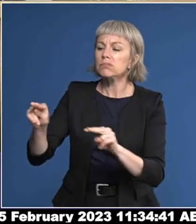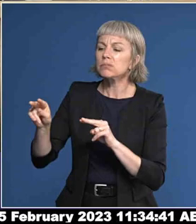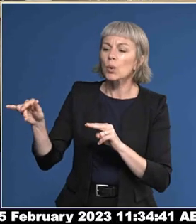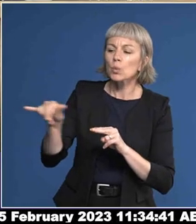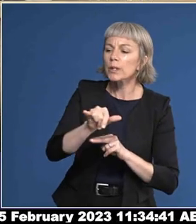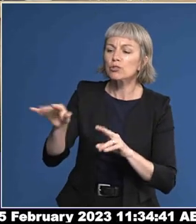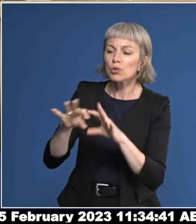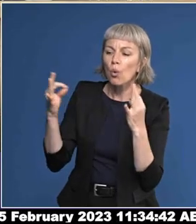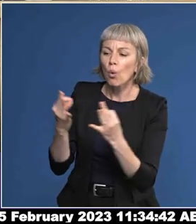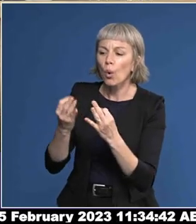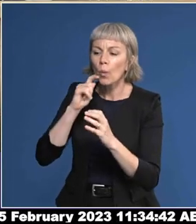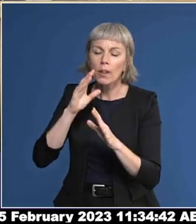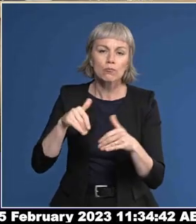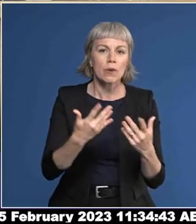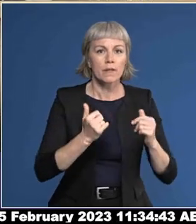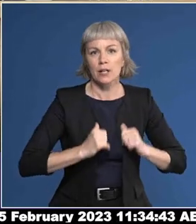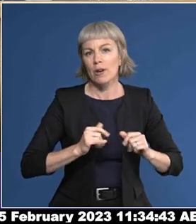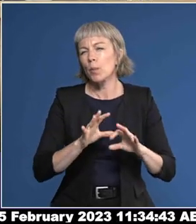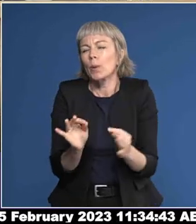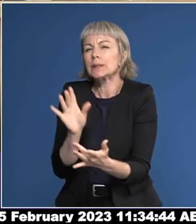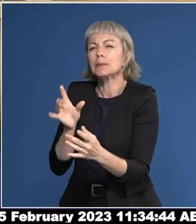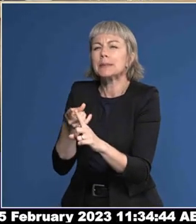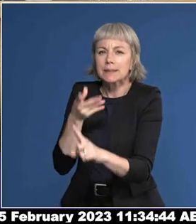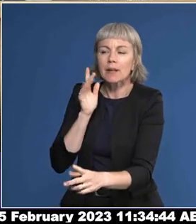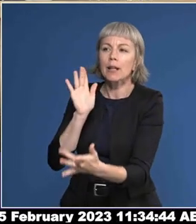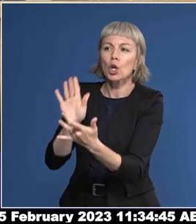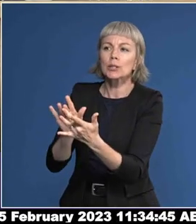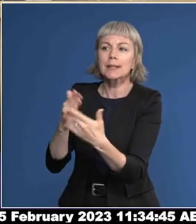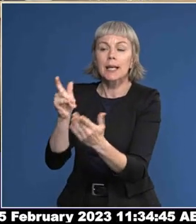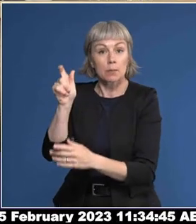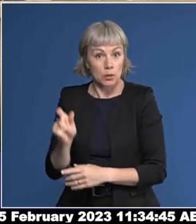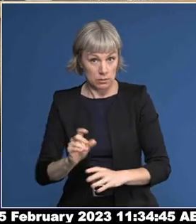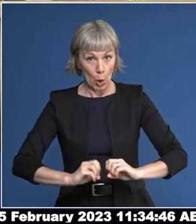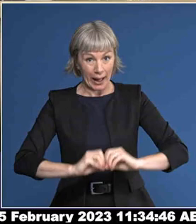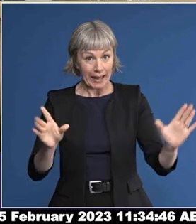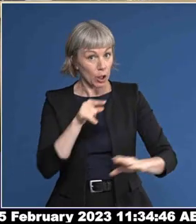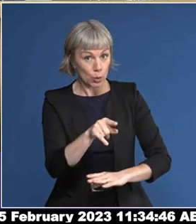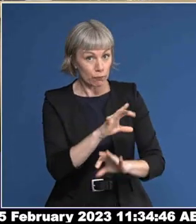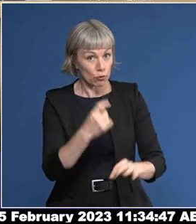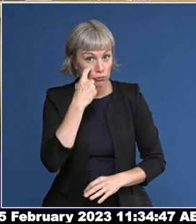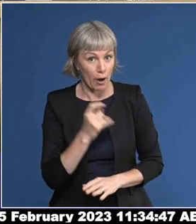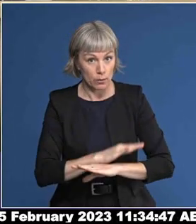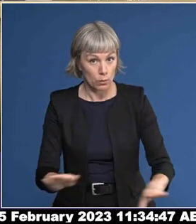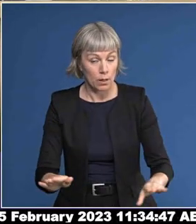But no, we have not reached out to anyone specifically to do that. COMMISSIONER McEWIN: Okay. So to be clear, you haven't made any attempts in that regard. Thank you. MS CATTACH: No worries.